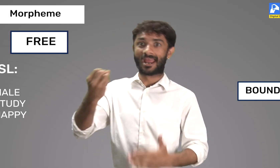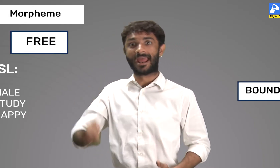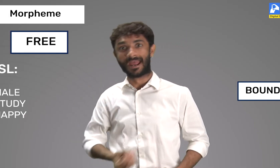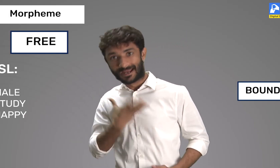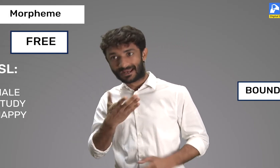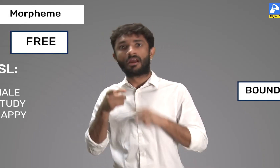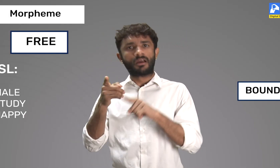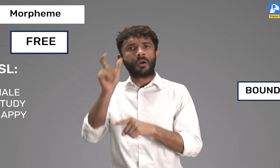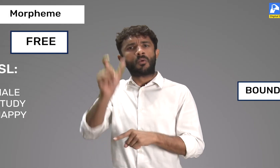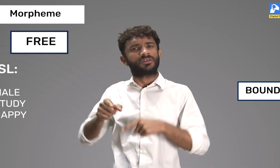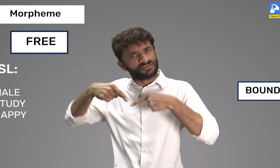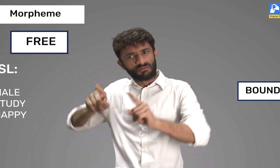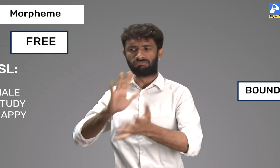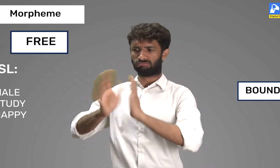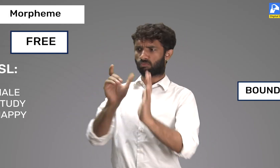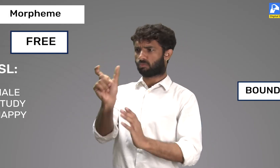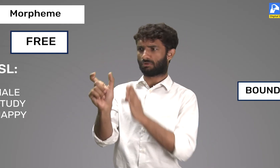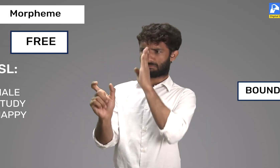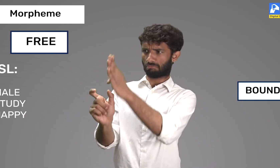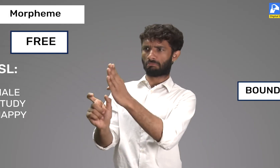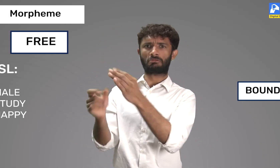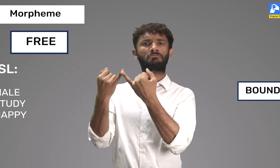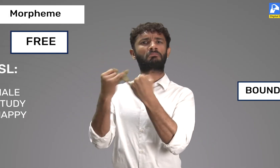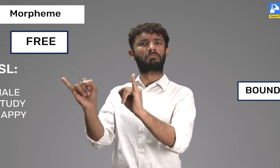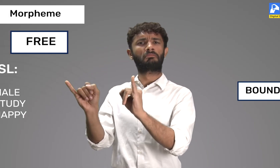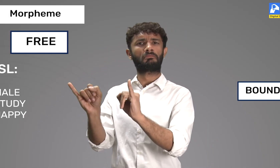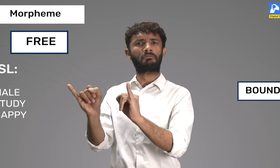and HAPPY have independent signs.